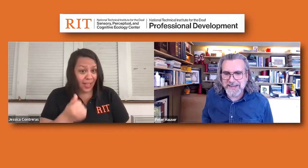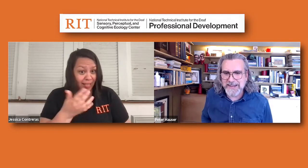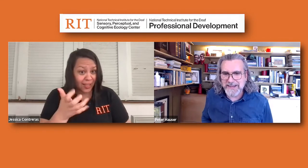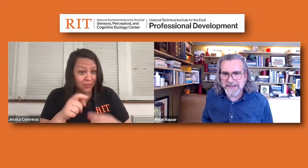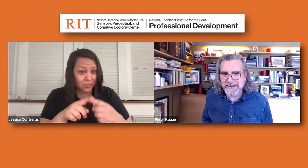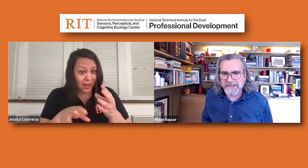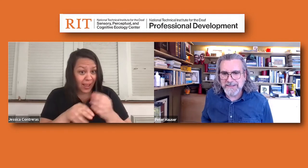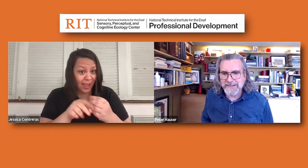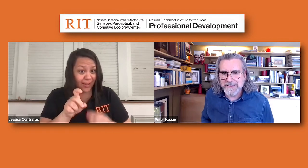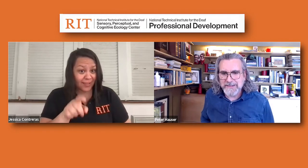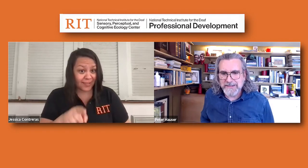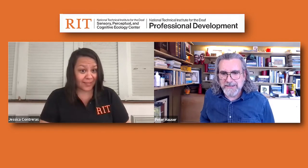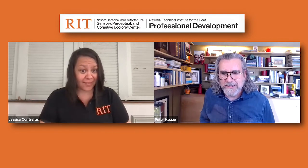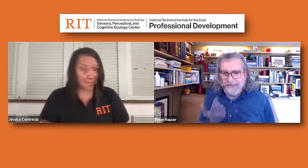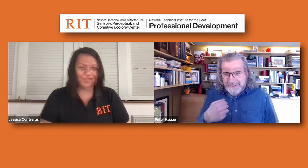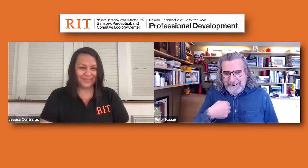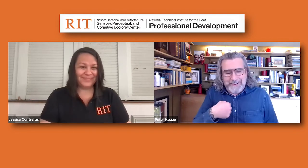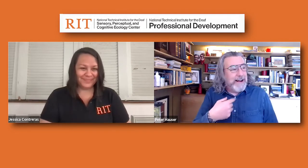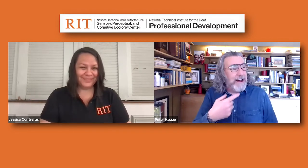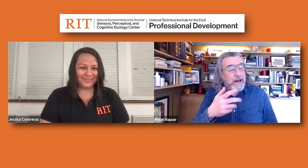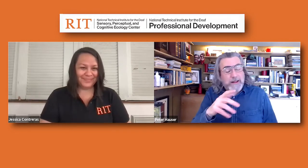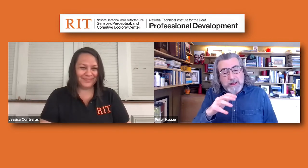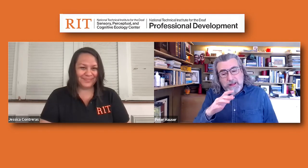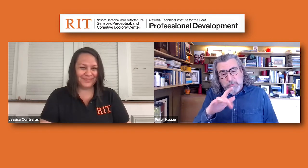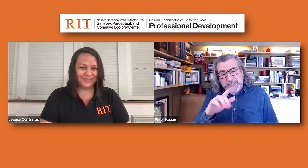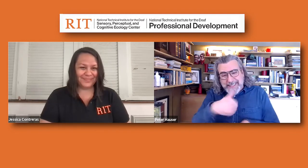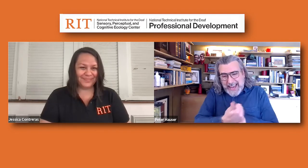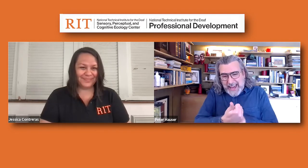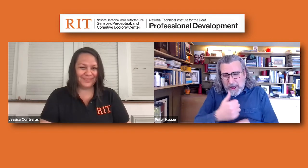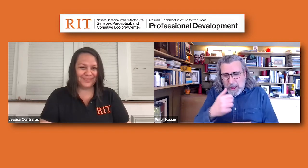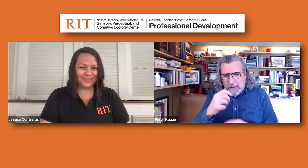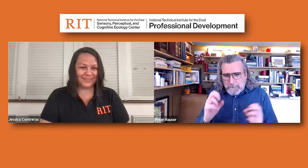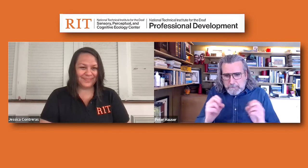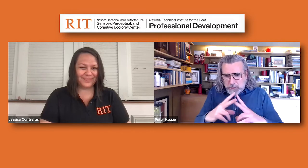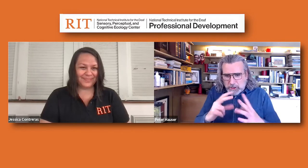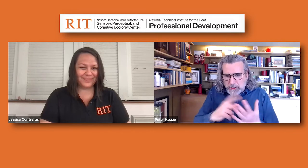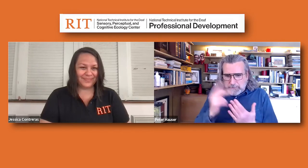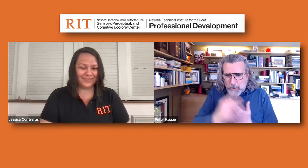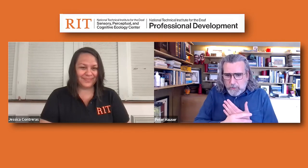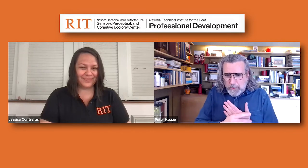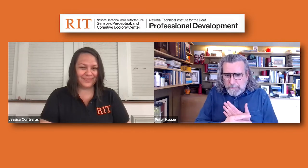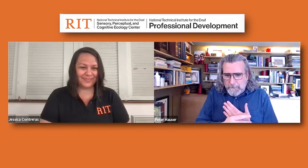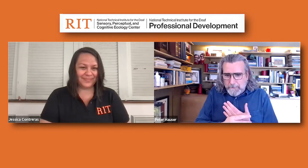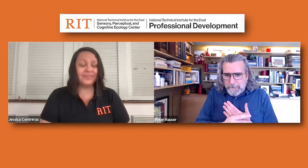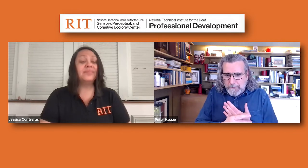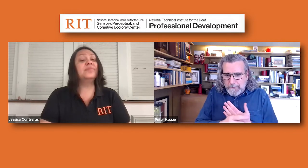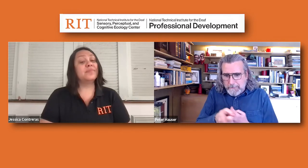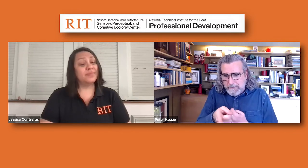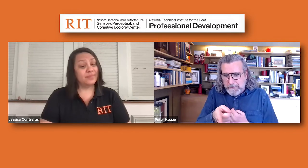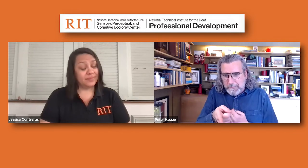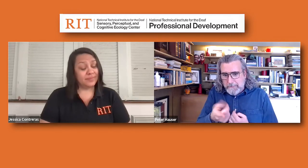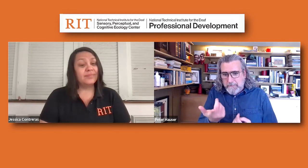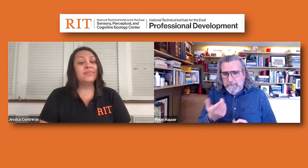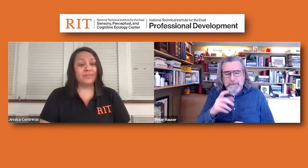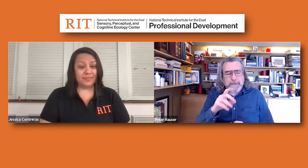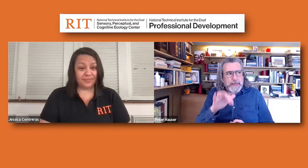Anything else you want to add about mentoring? Peter: Well, from there, we established the Bridges program.